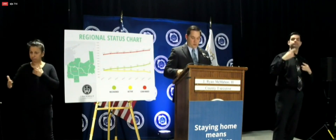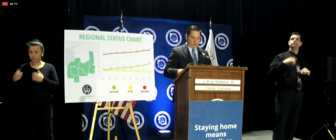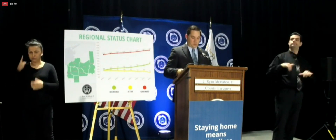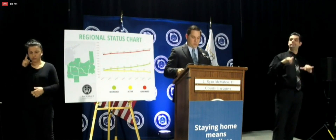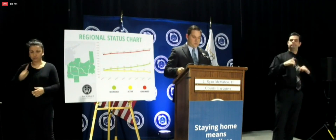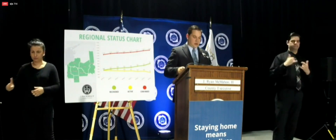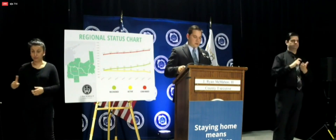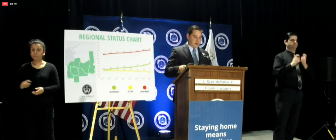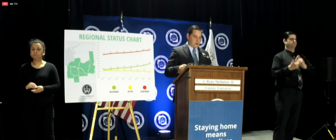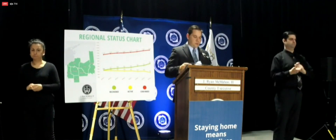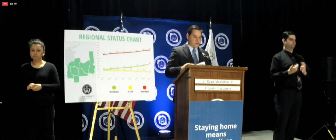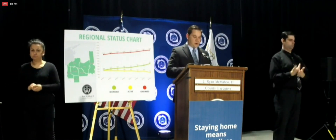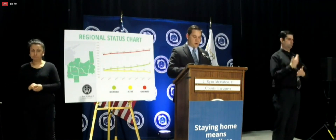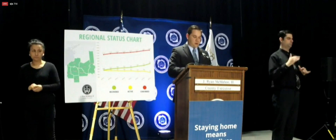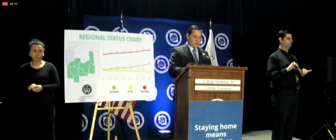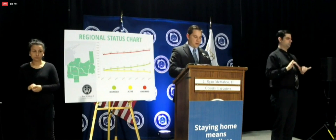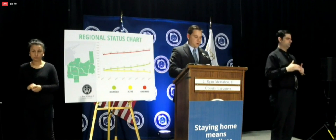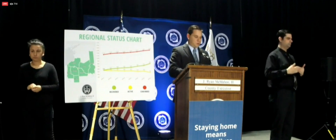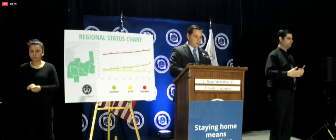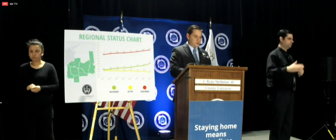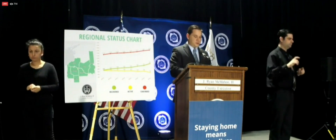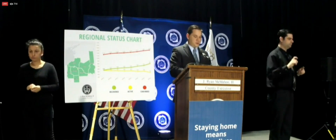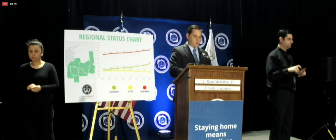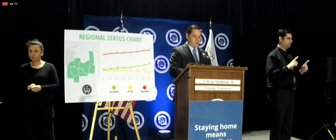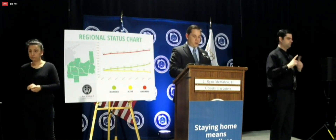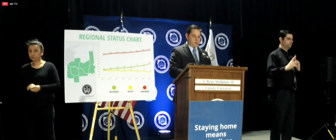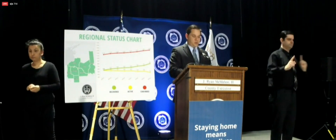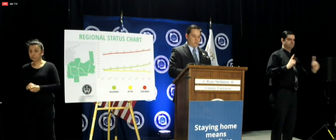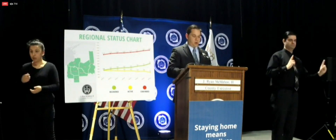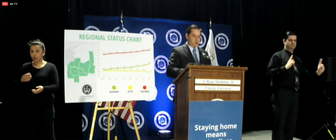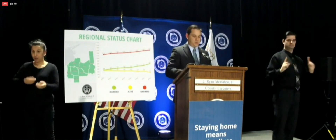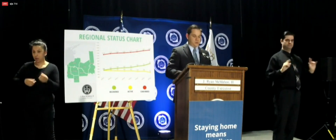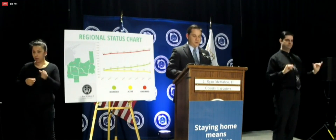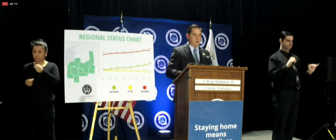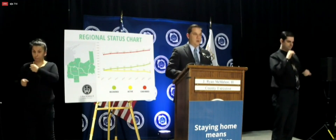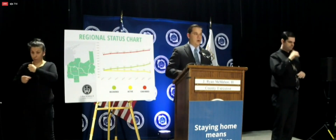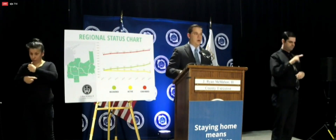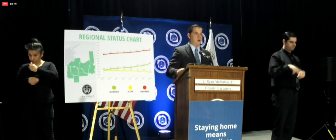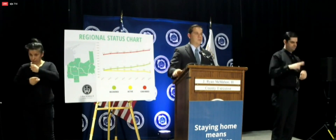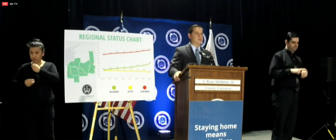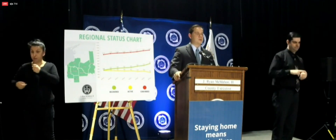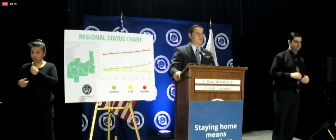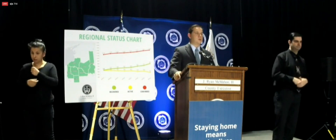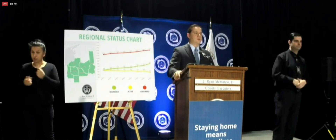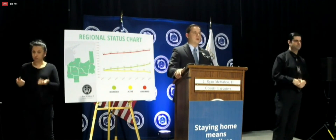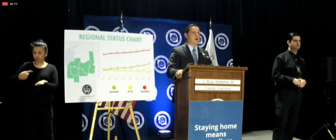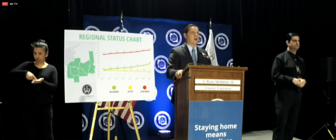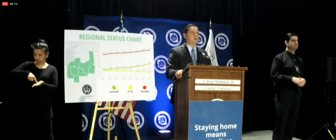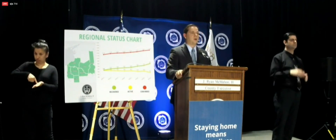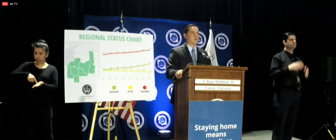AND INTO WHAT THE NEW NORMS FOR ALL OF US. WE HAVE TALKED A LOT ABOUT RESTART. WE CONTINUE TO WORK WITH OUR